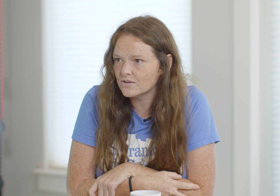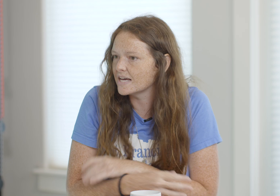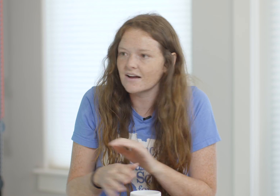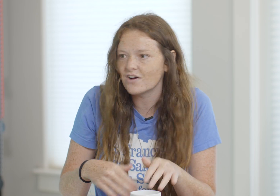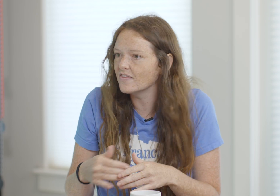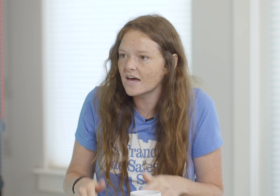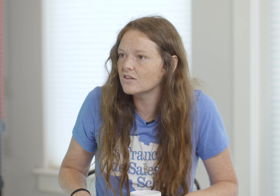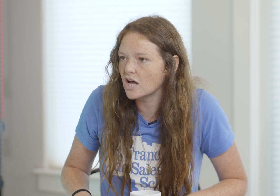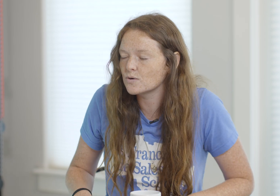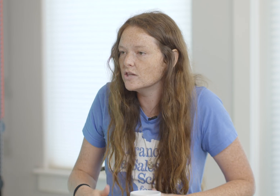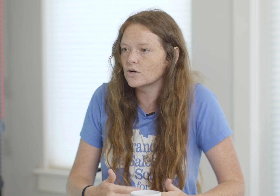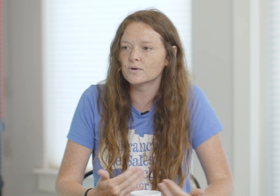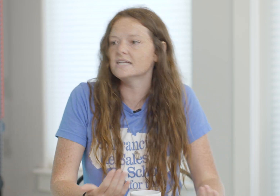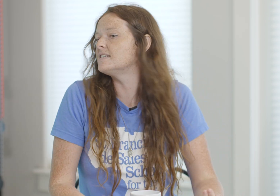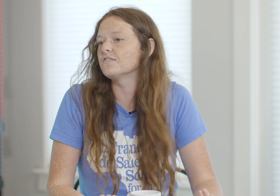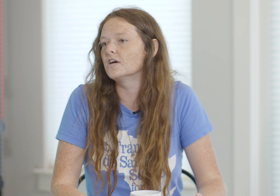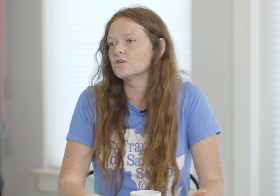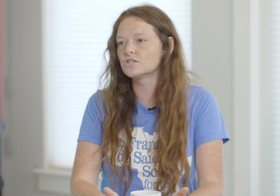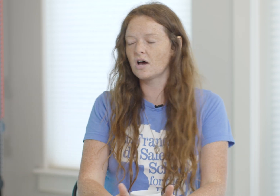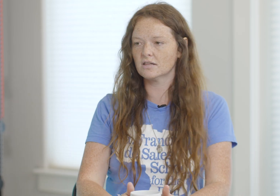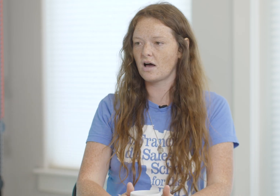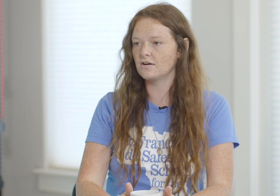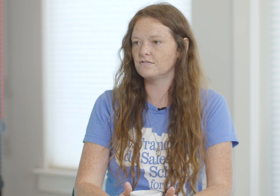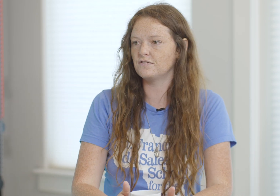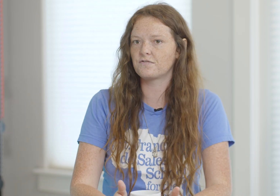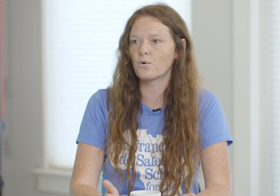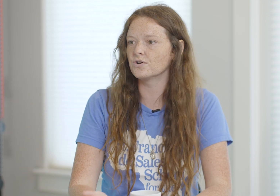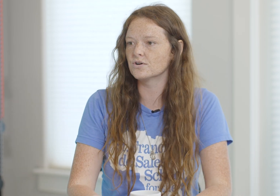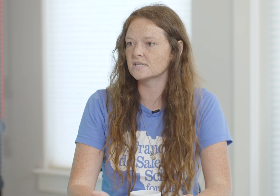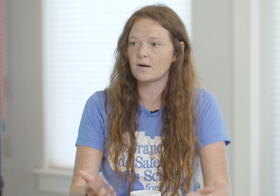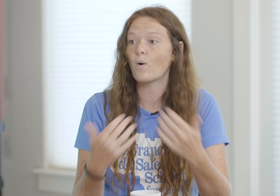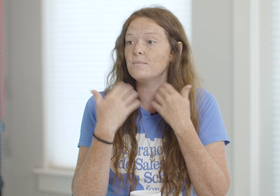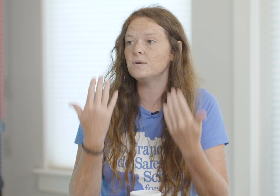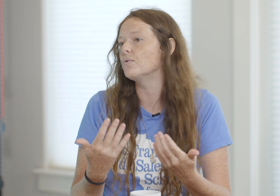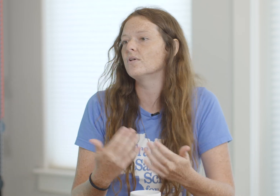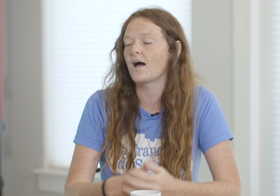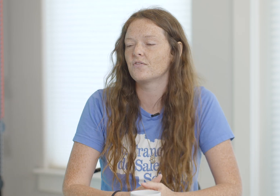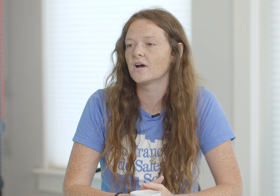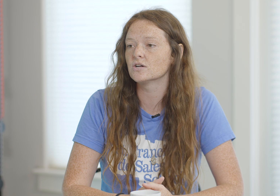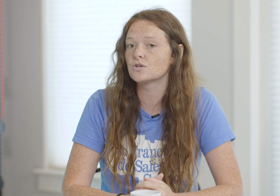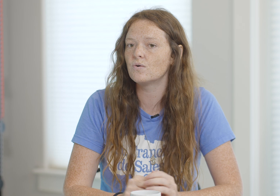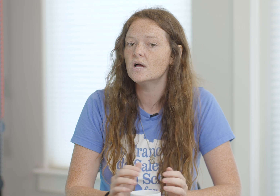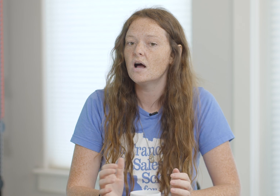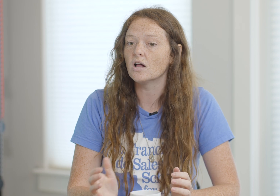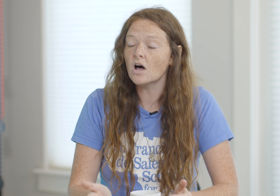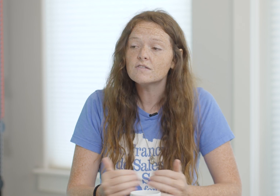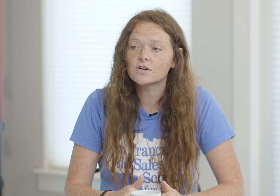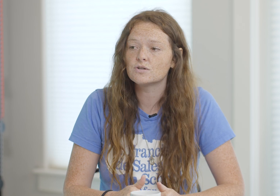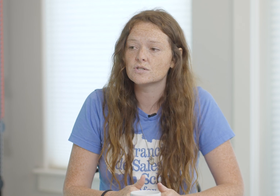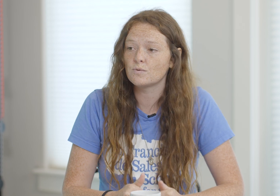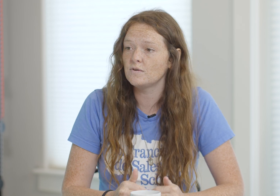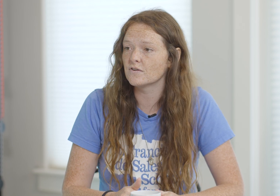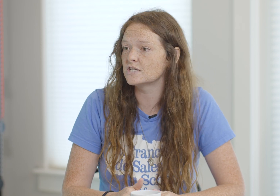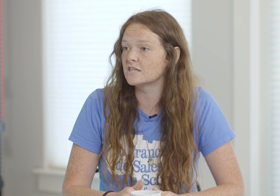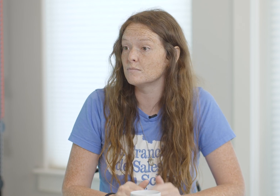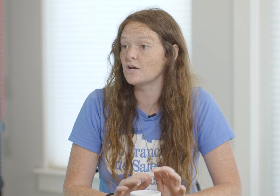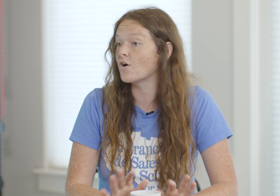Like I've gotten that a lot. So I look really different. There's not a lot of foreigners like white people out there. So a lot of our students, when we first get them, they cry.